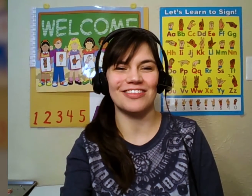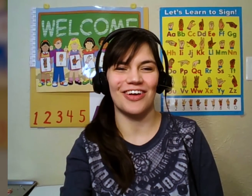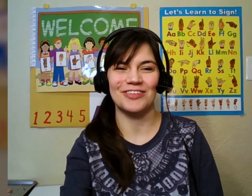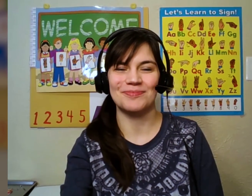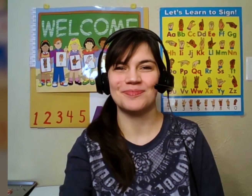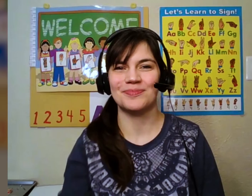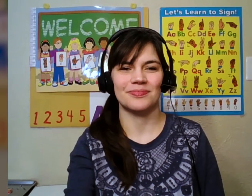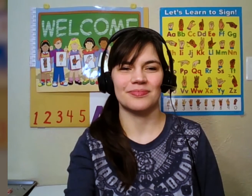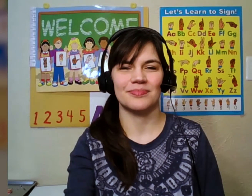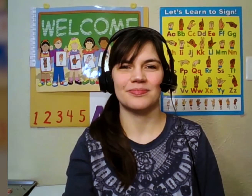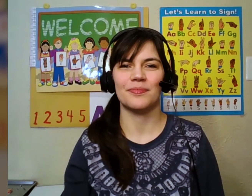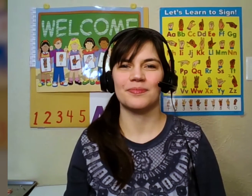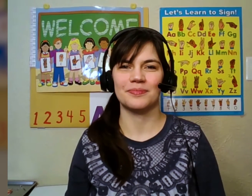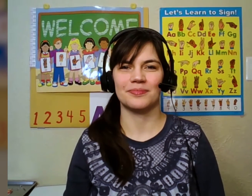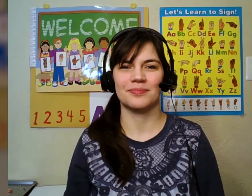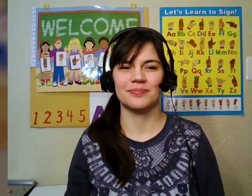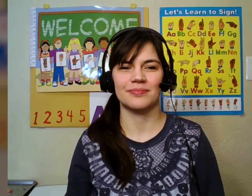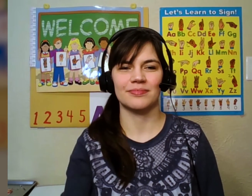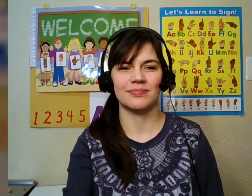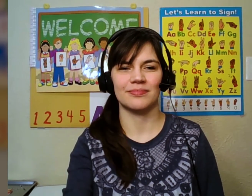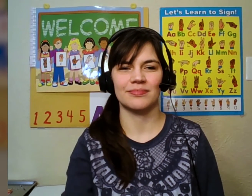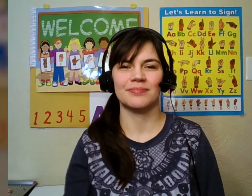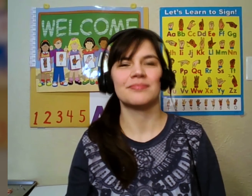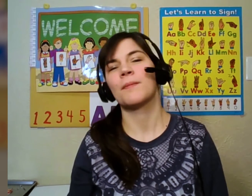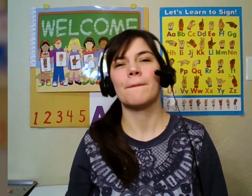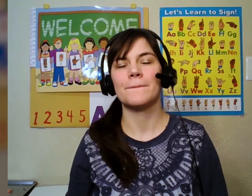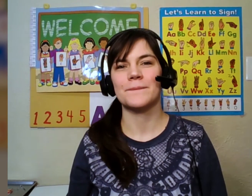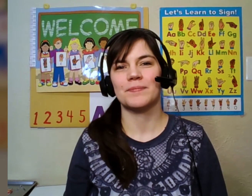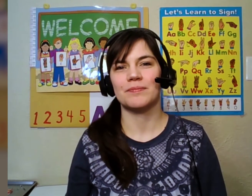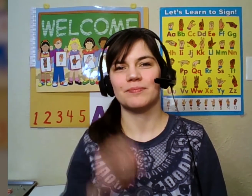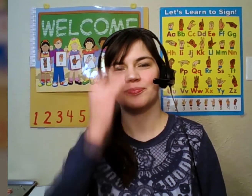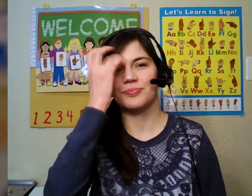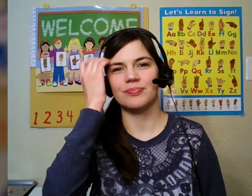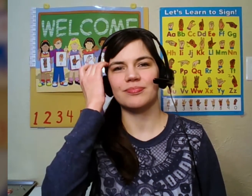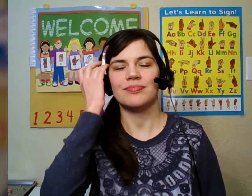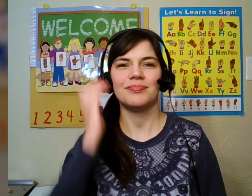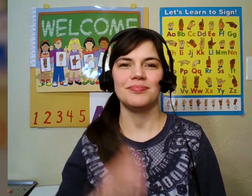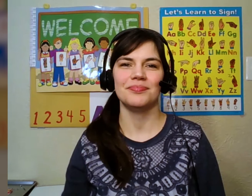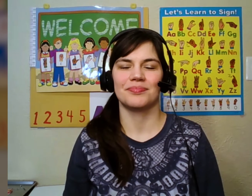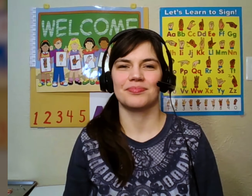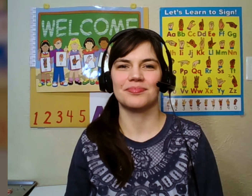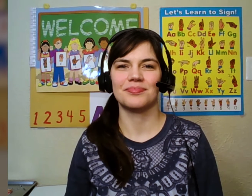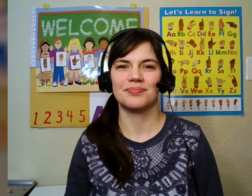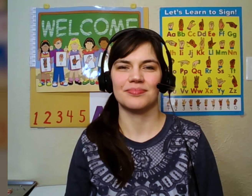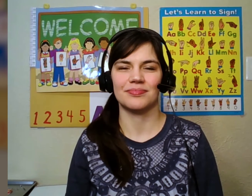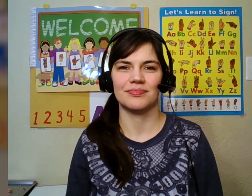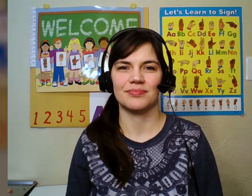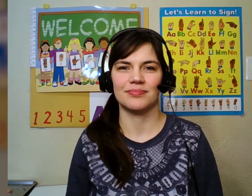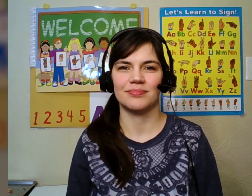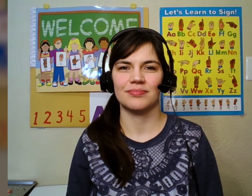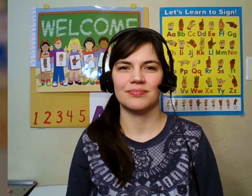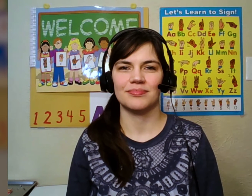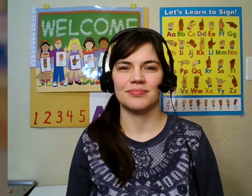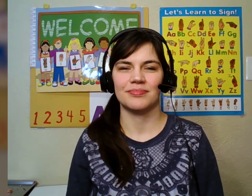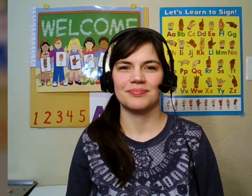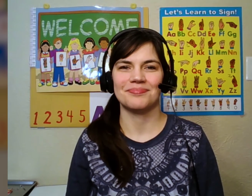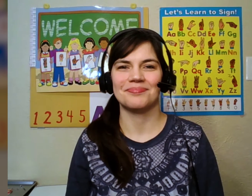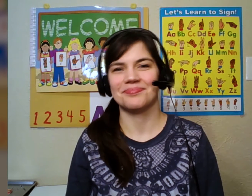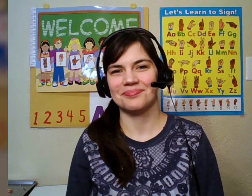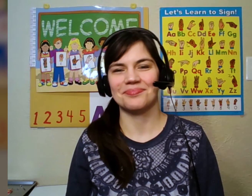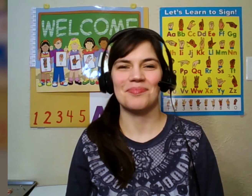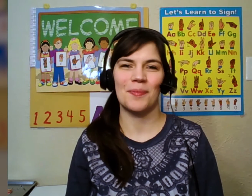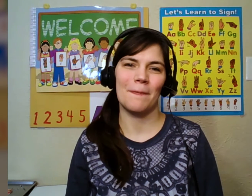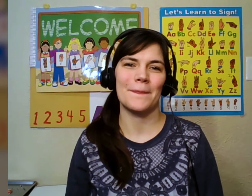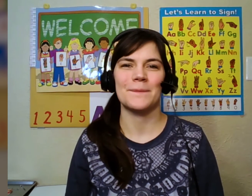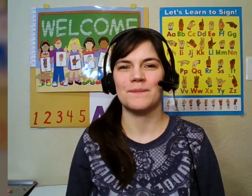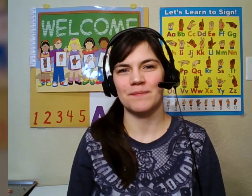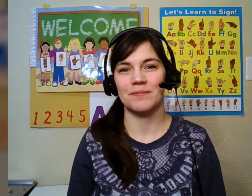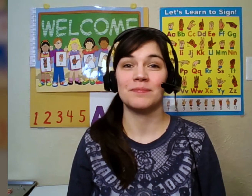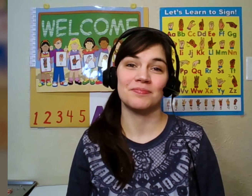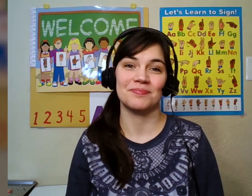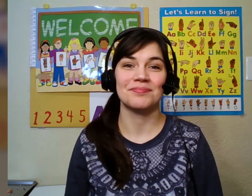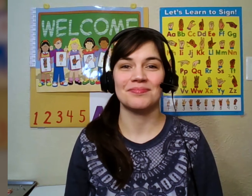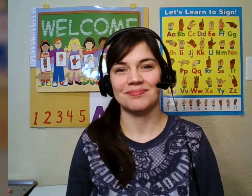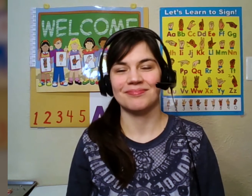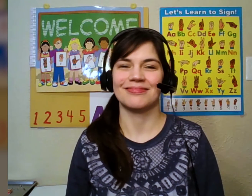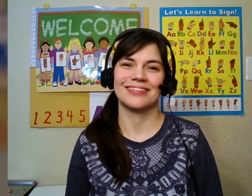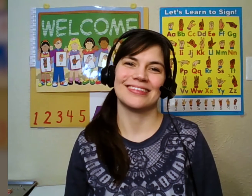try this song. *recording begins* Dream English. www.dreamenglish.com. Are you ready?